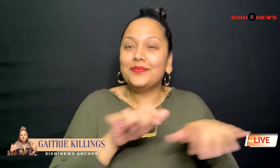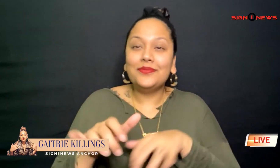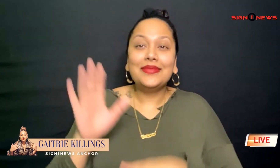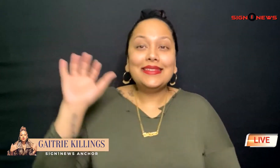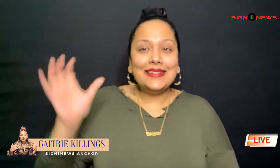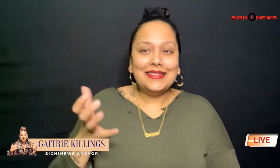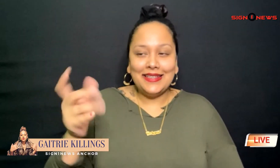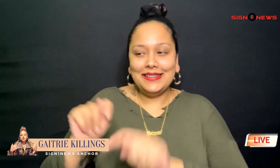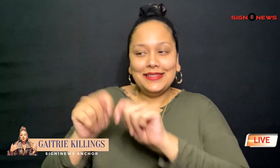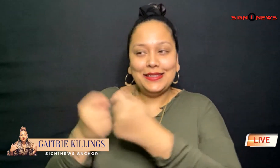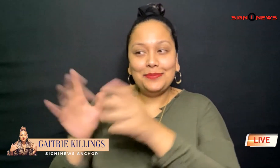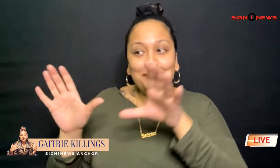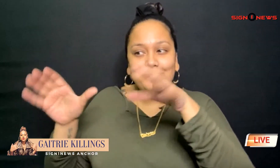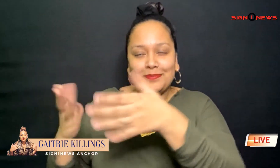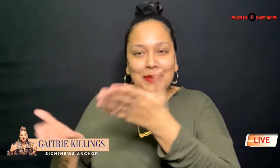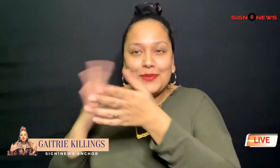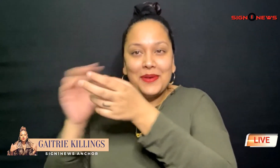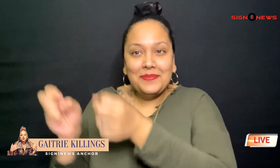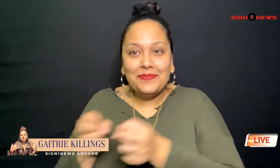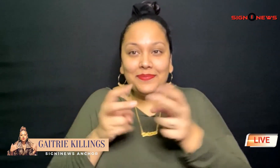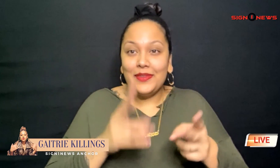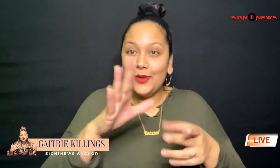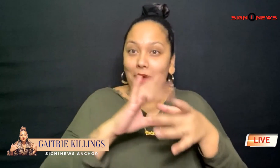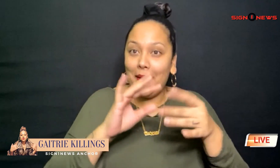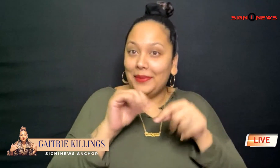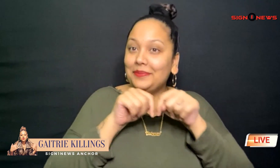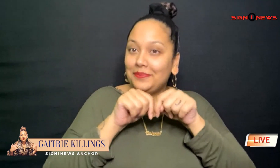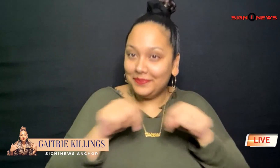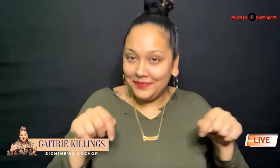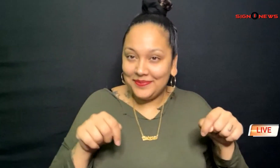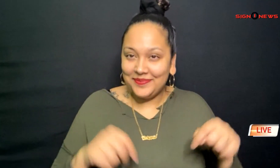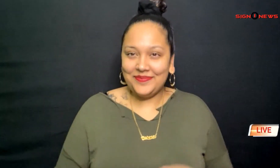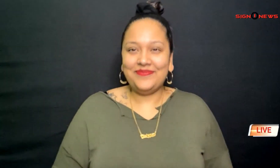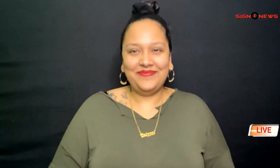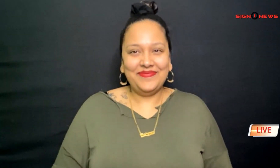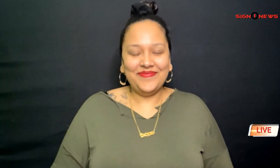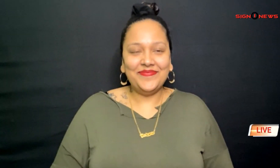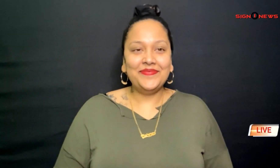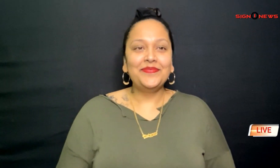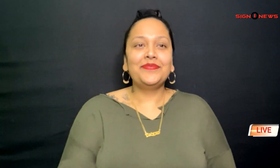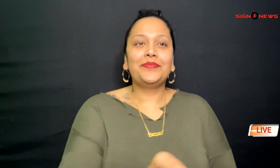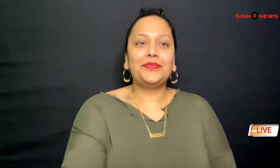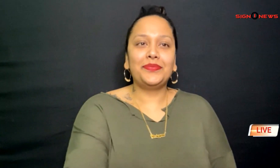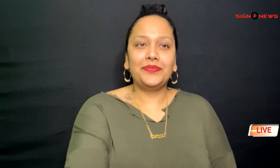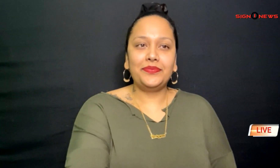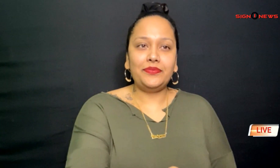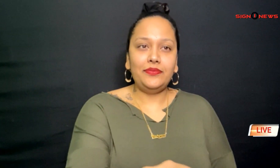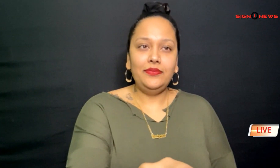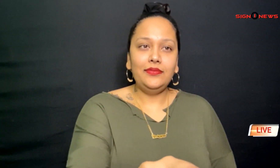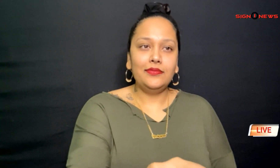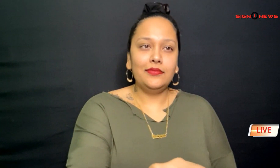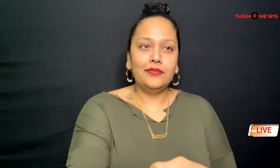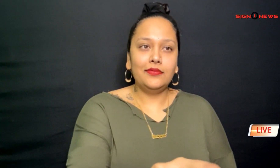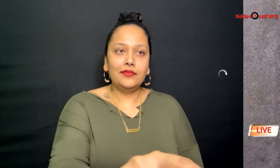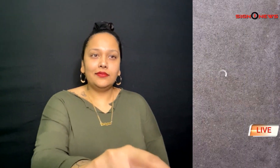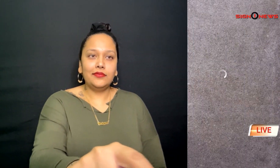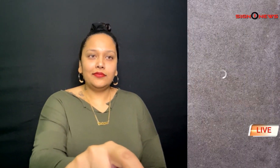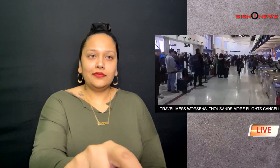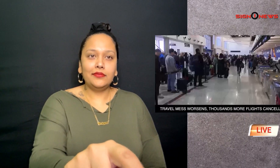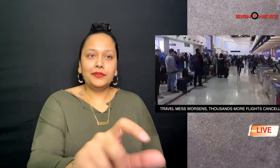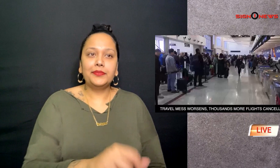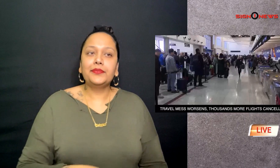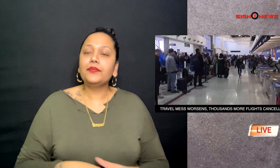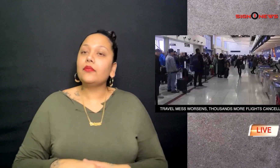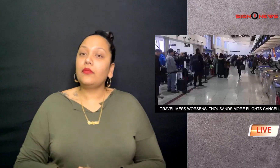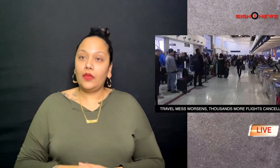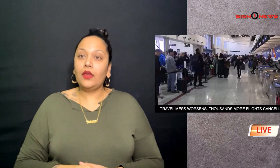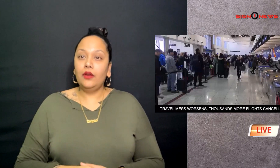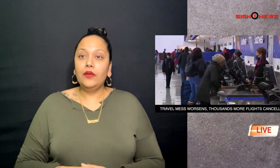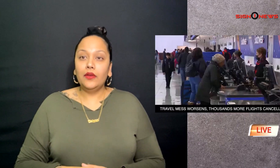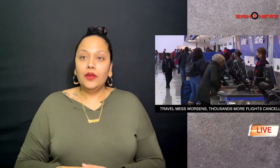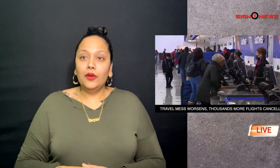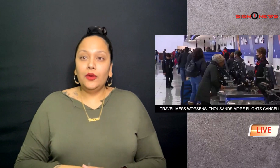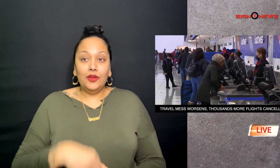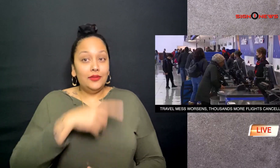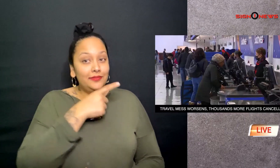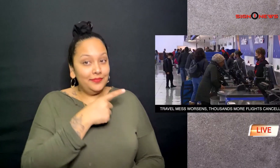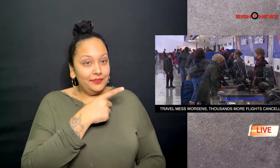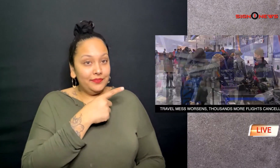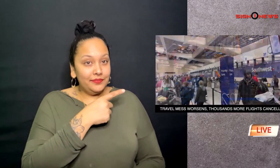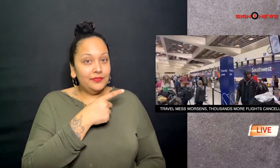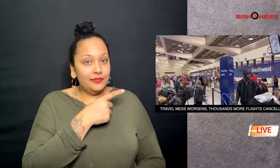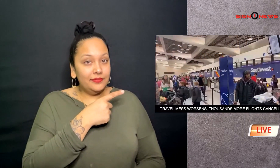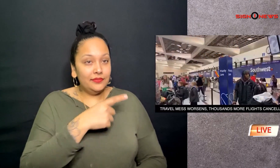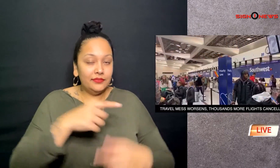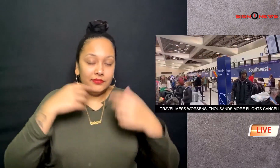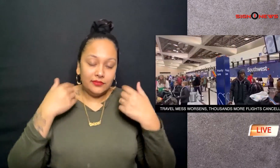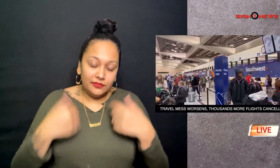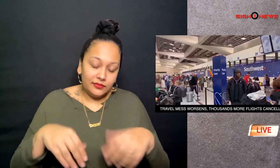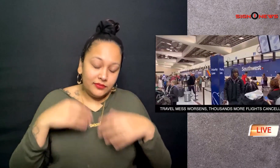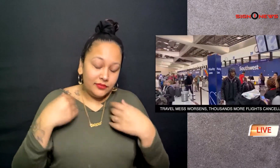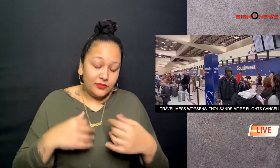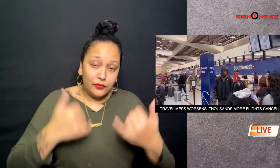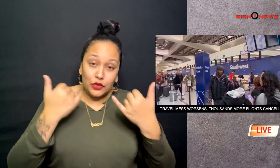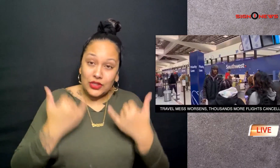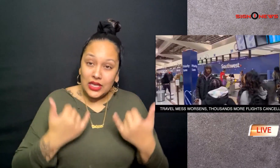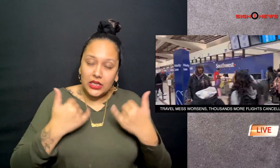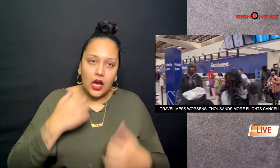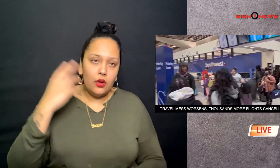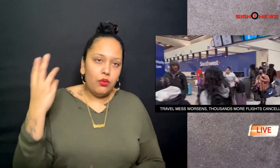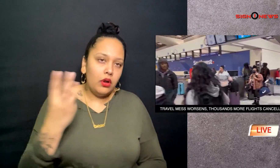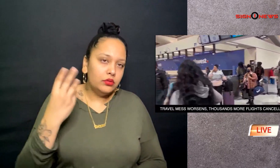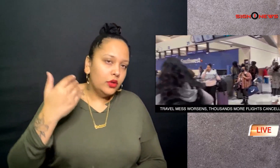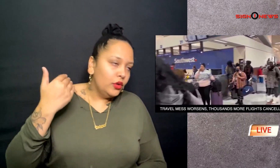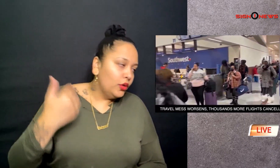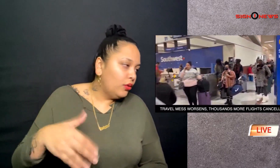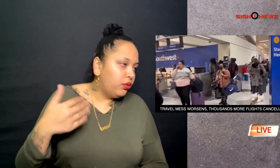may add it at the bottom of the screen